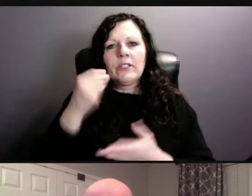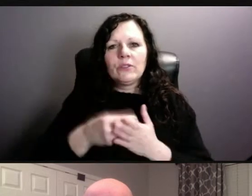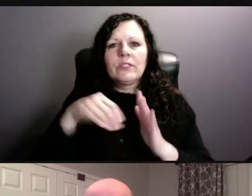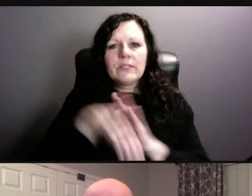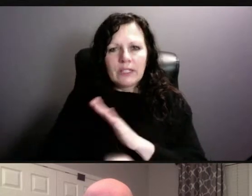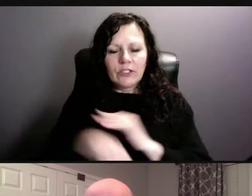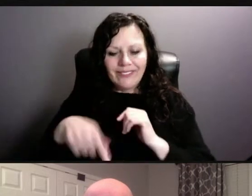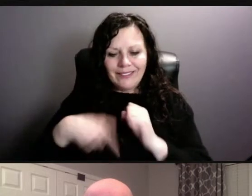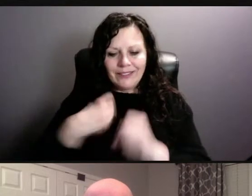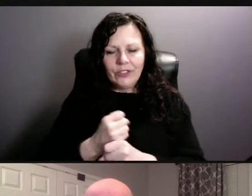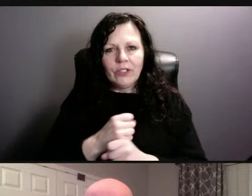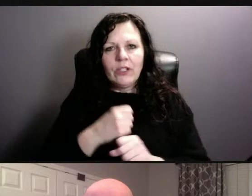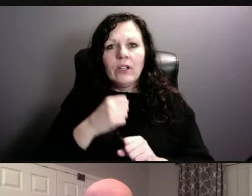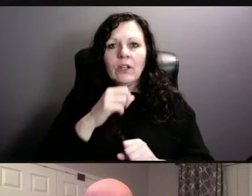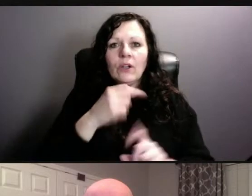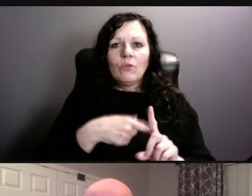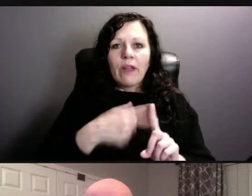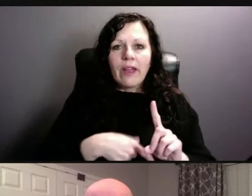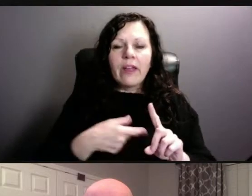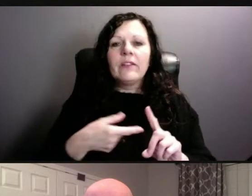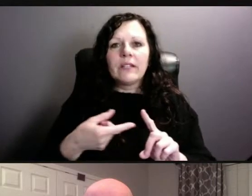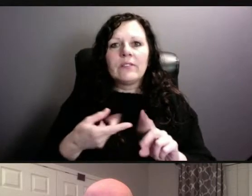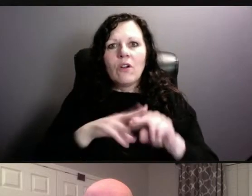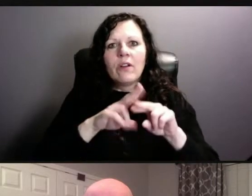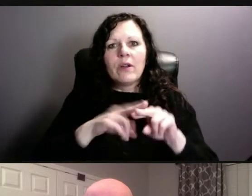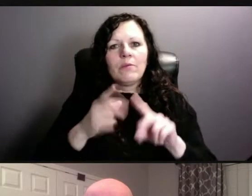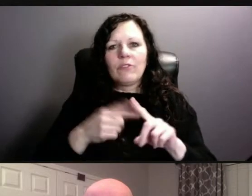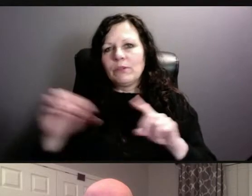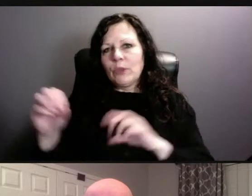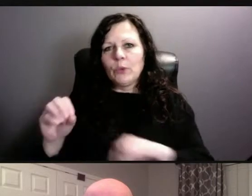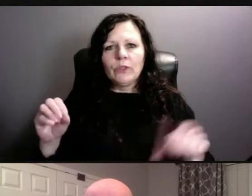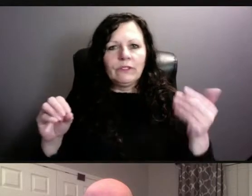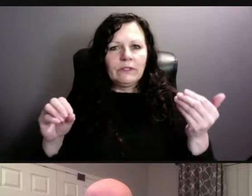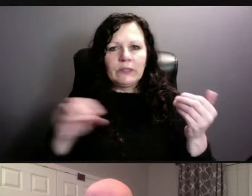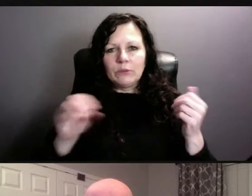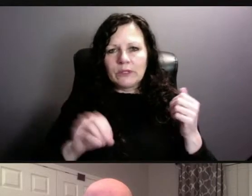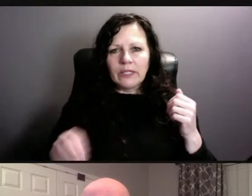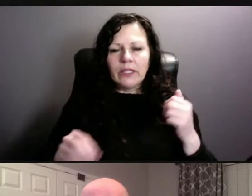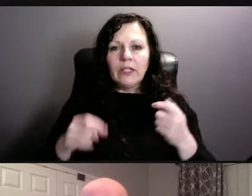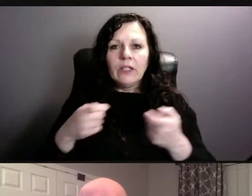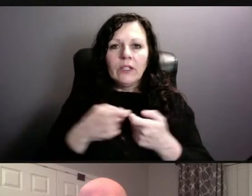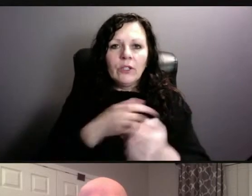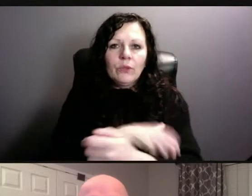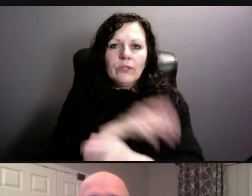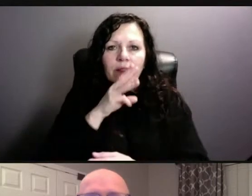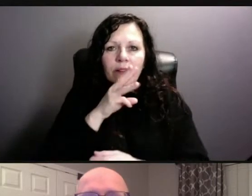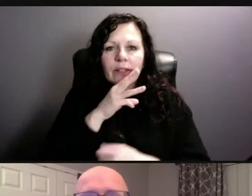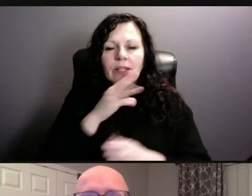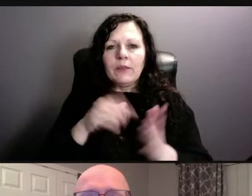SO THE STAFF IS SAYING WE ARE